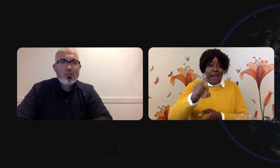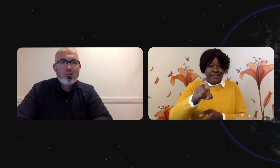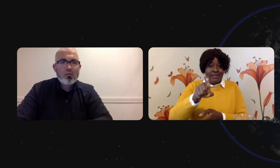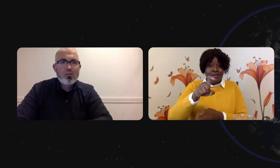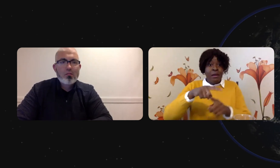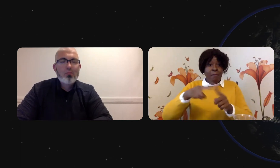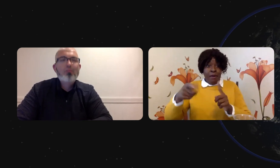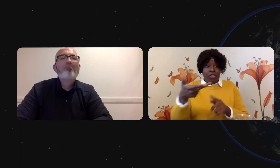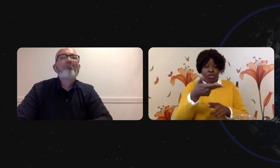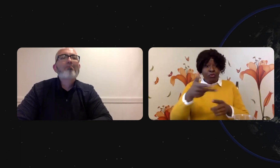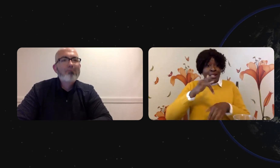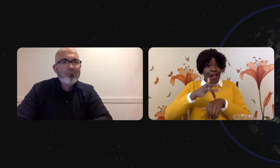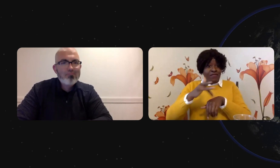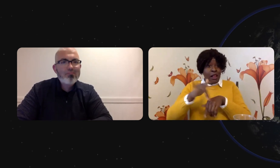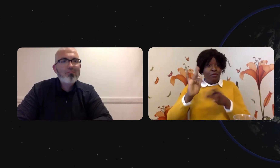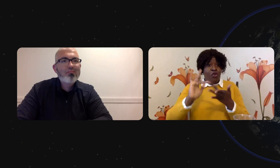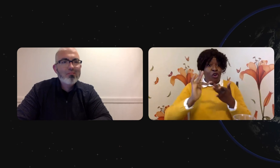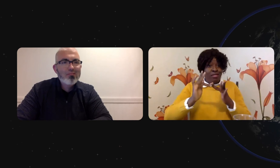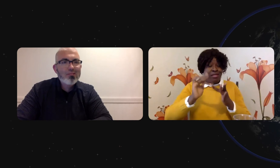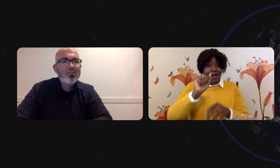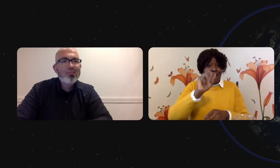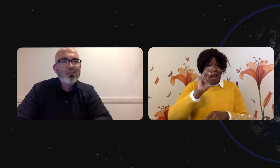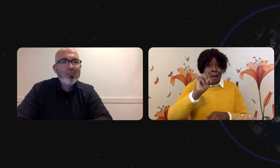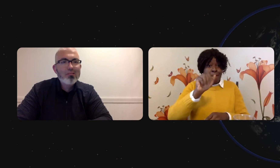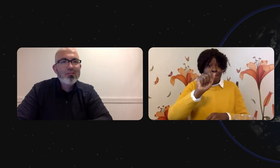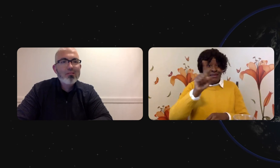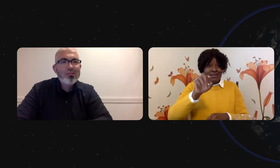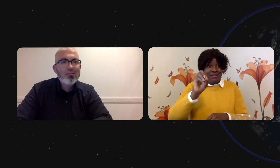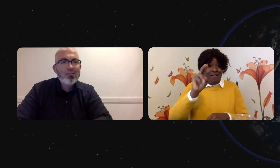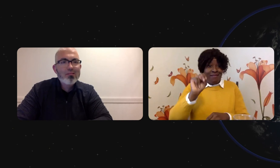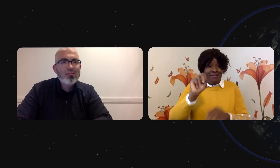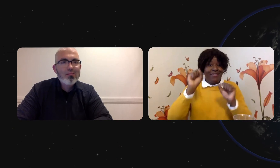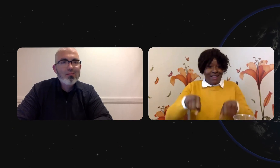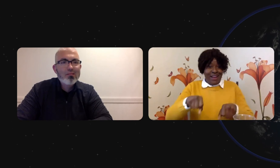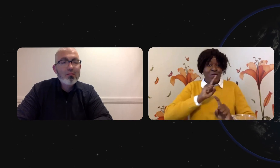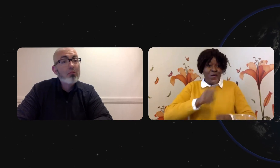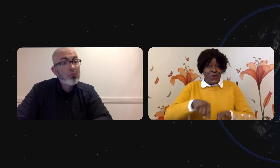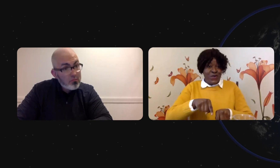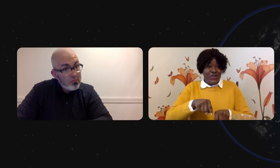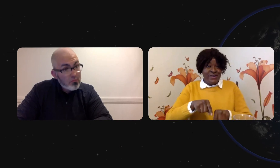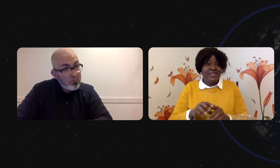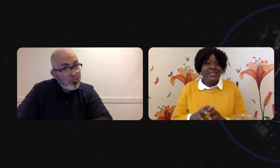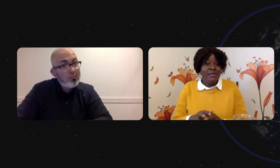The Potassium Iodate (K+ IO3-) are usually from a doctor, on a prescription.